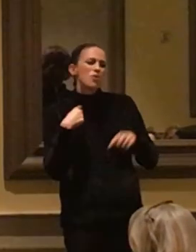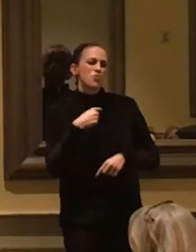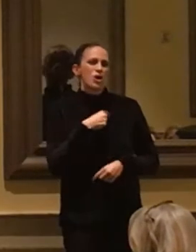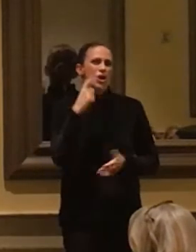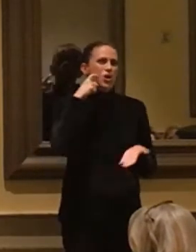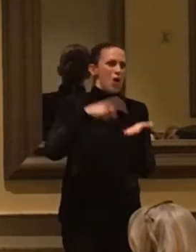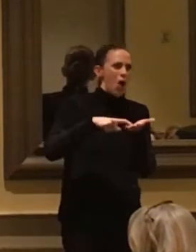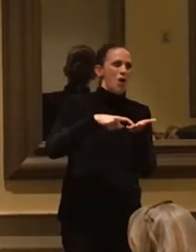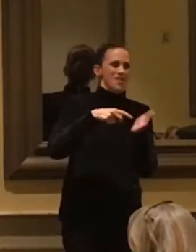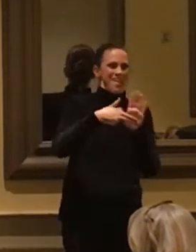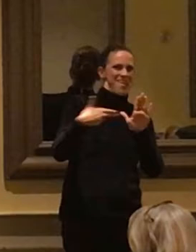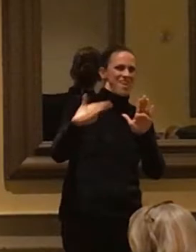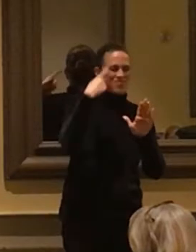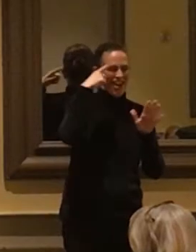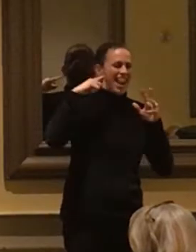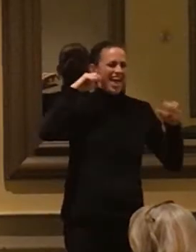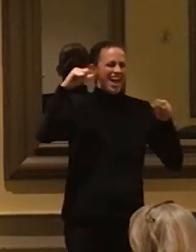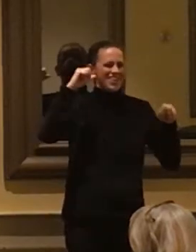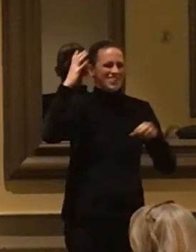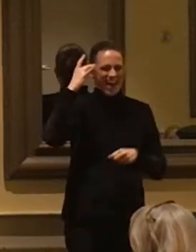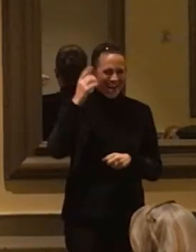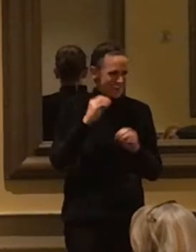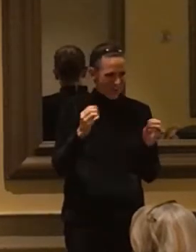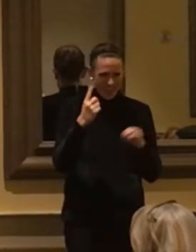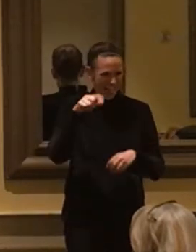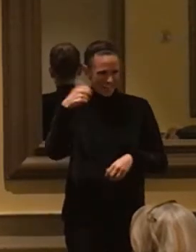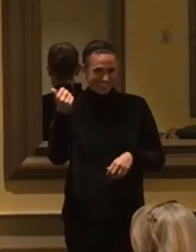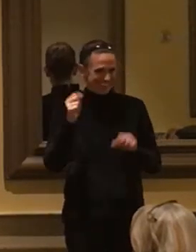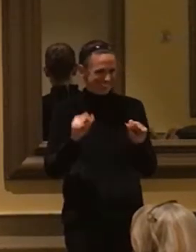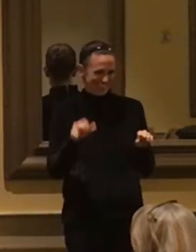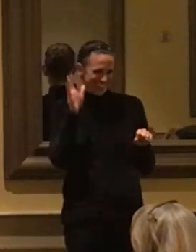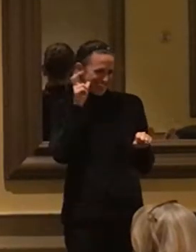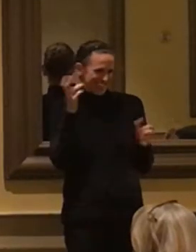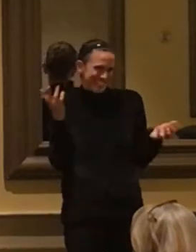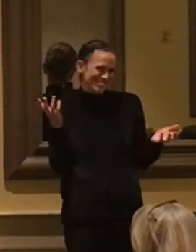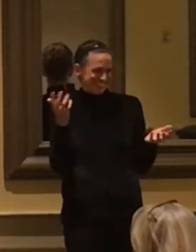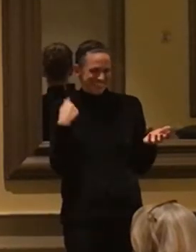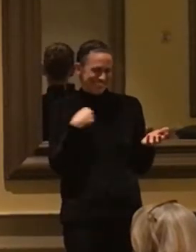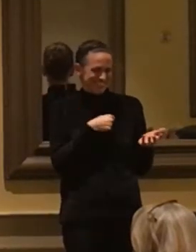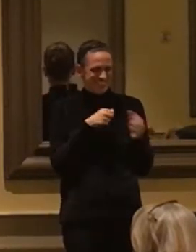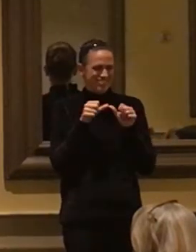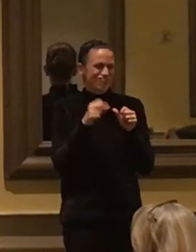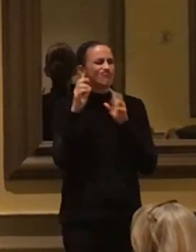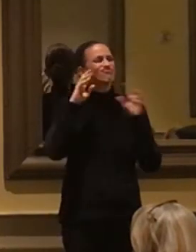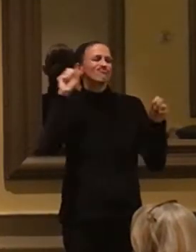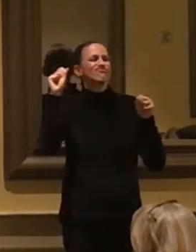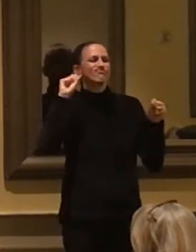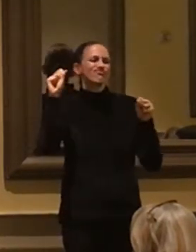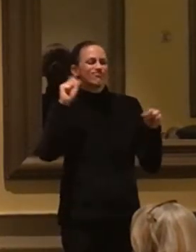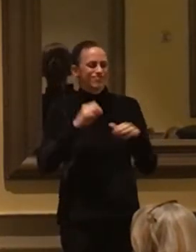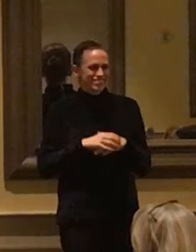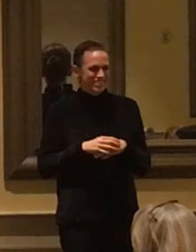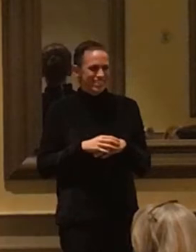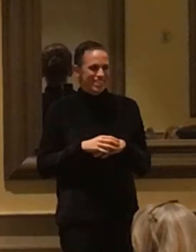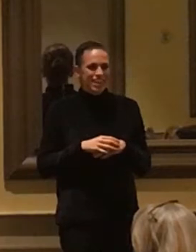enough for us to hear...for us to hear, we will be. I may not have always been proud of my loss,